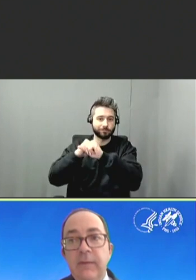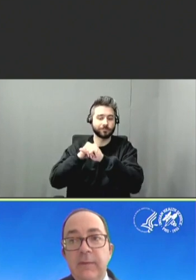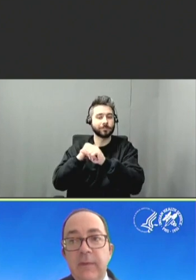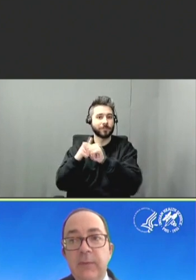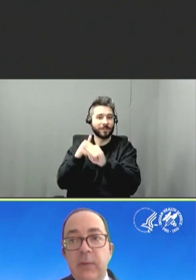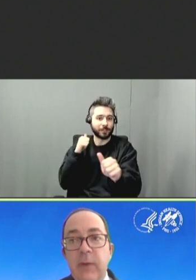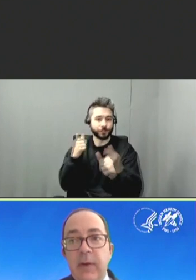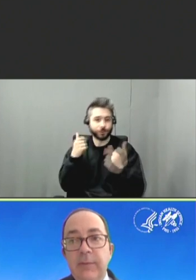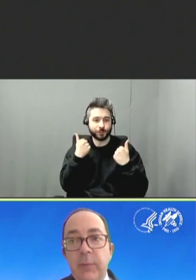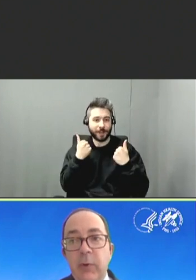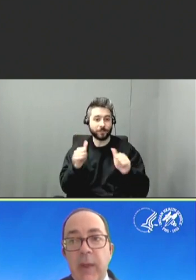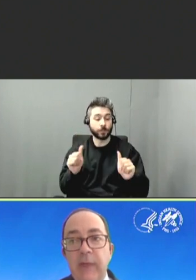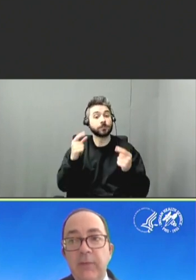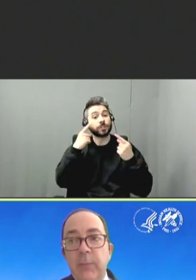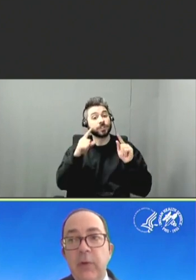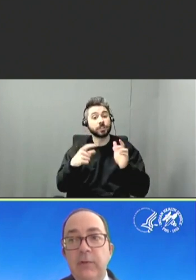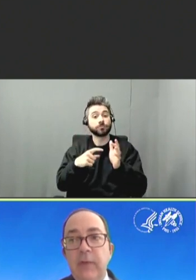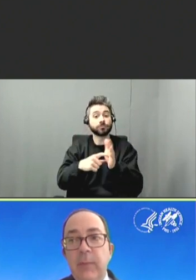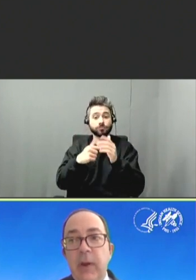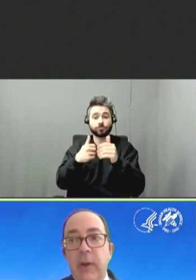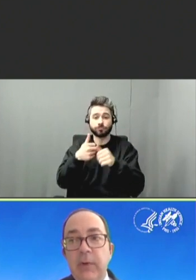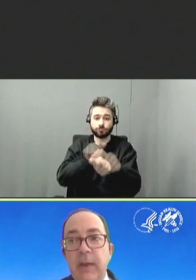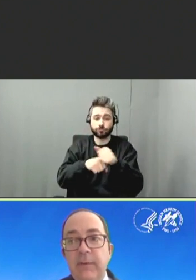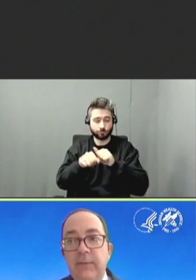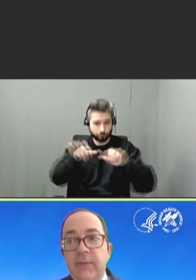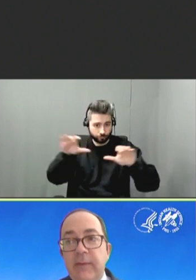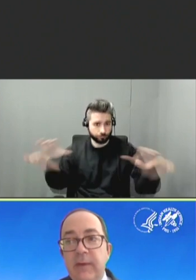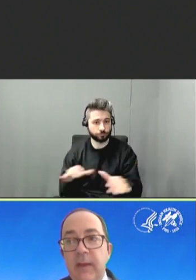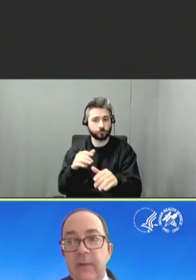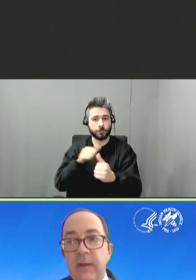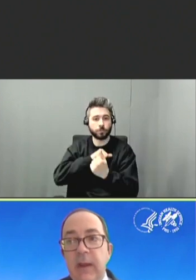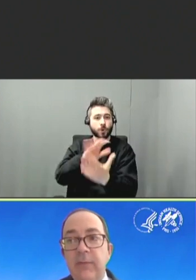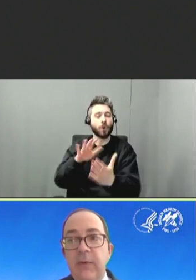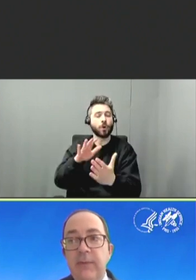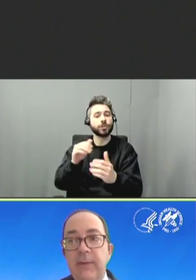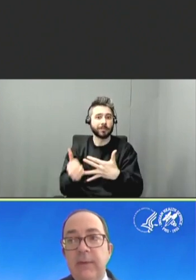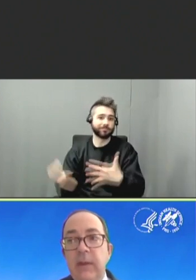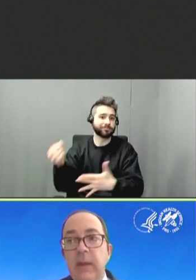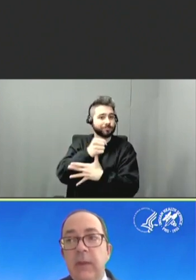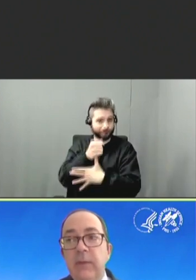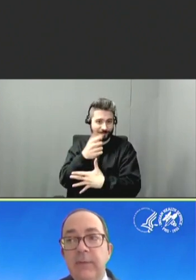Success requires a proactive approach that prioritizes vaccination at every visit, using